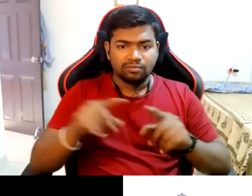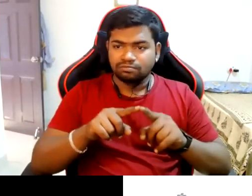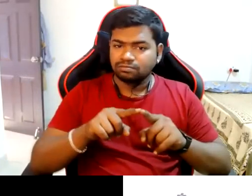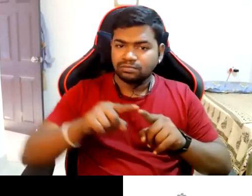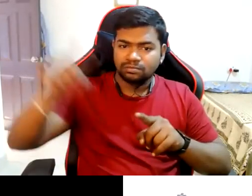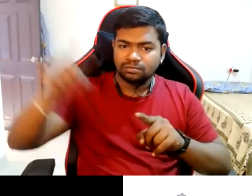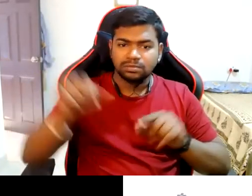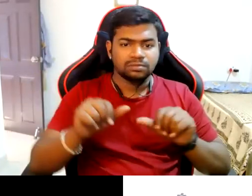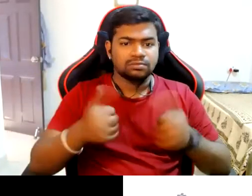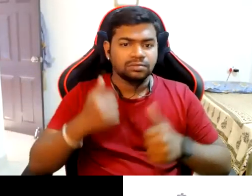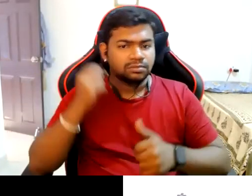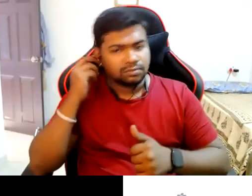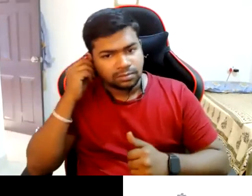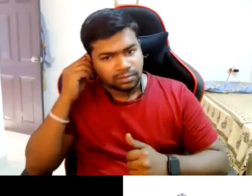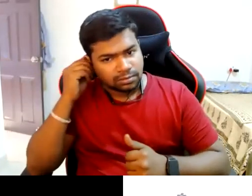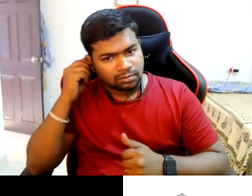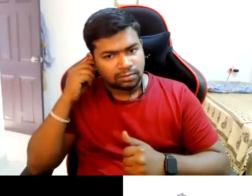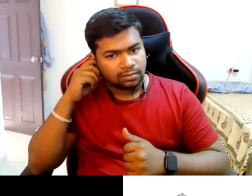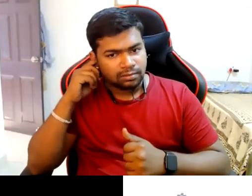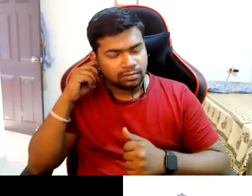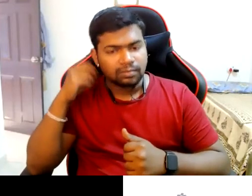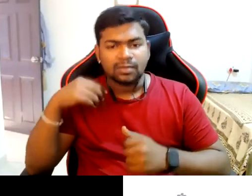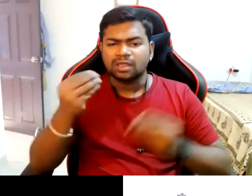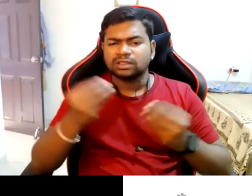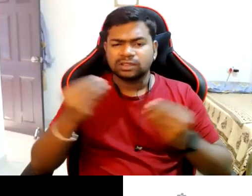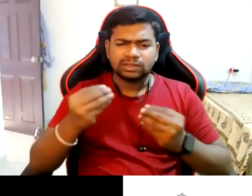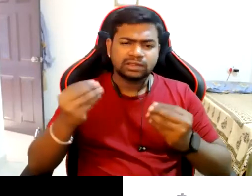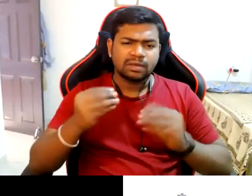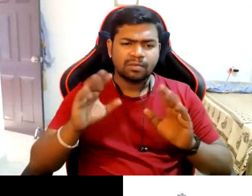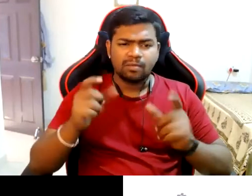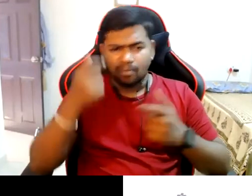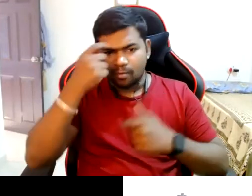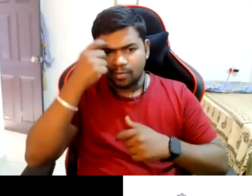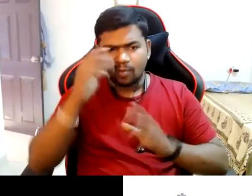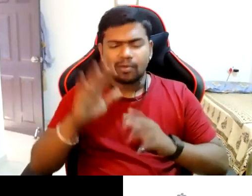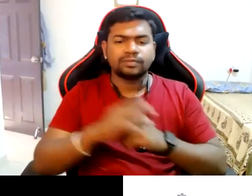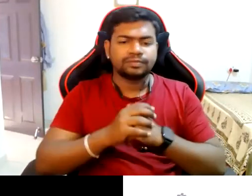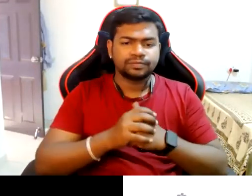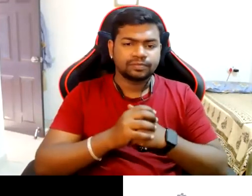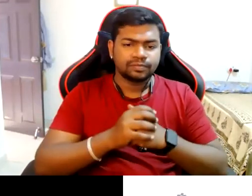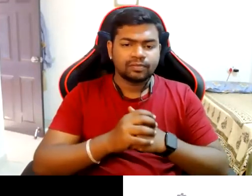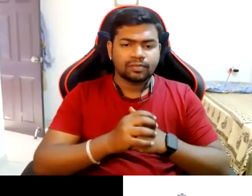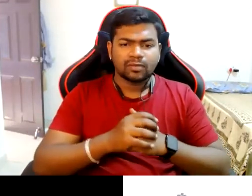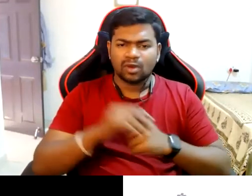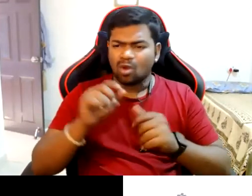But there will always be hiccups. right, you know the world is never going to be perfect never,